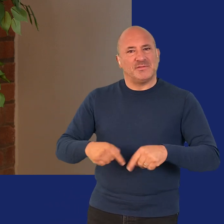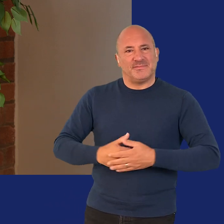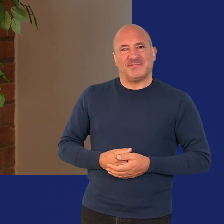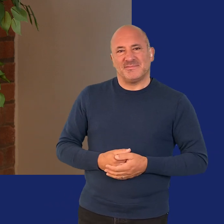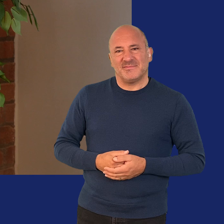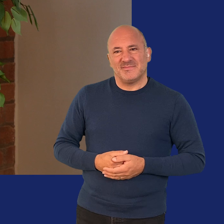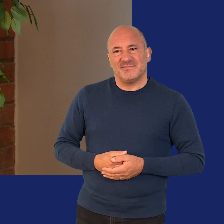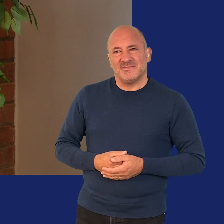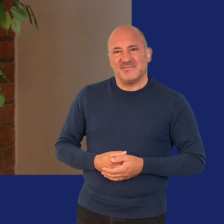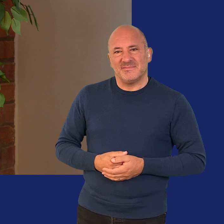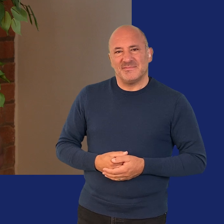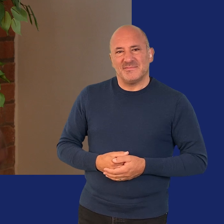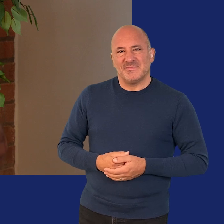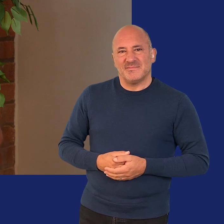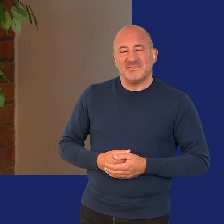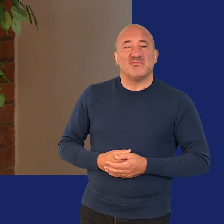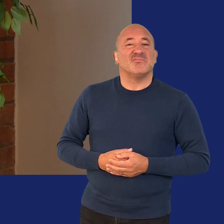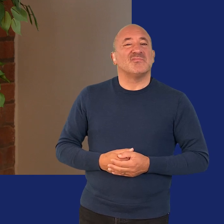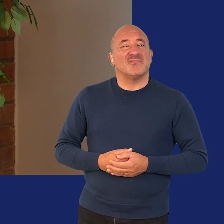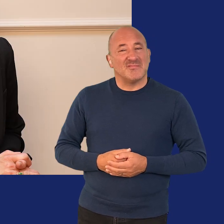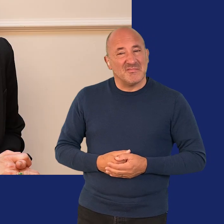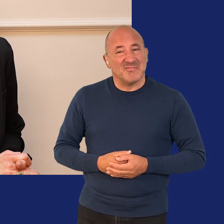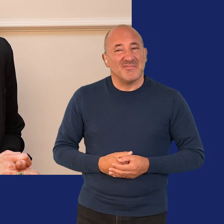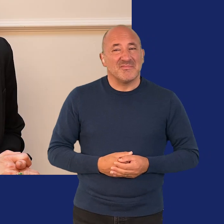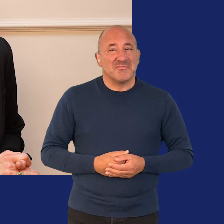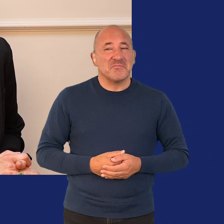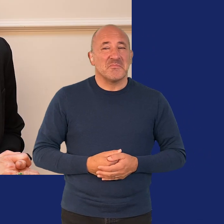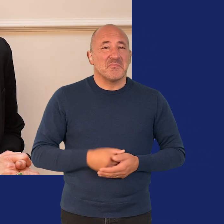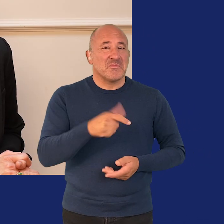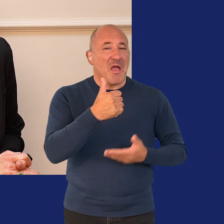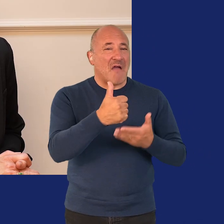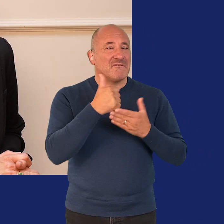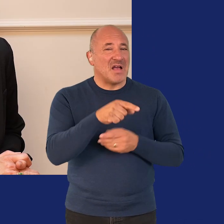Jess: Yeah, and I, I think it's a really good piece of advice because often senior